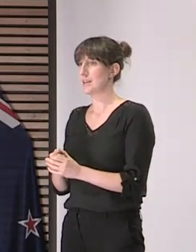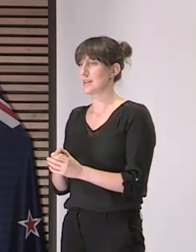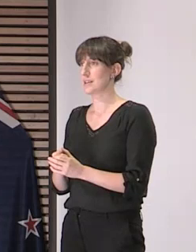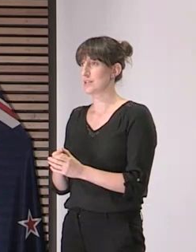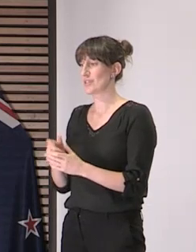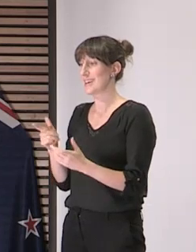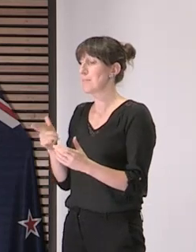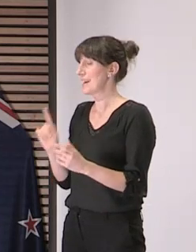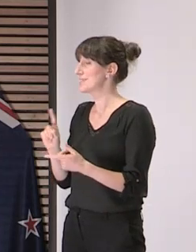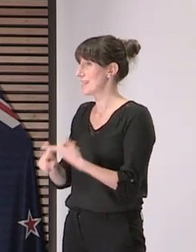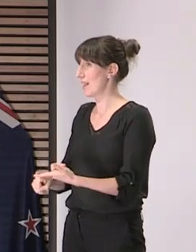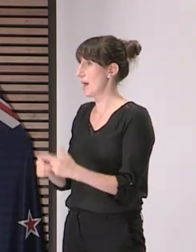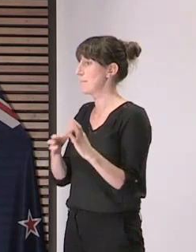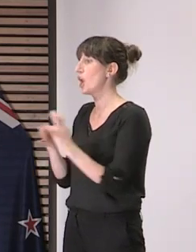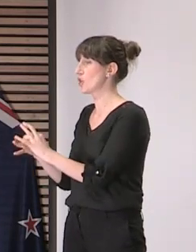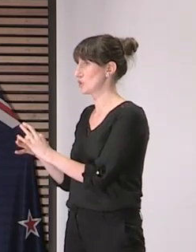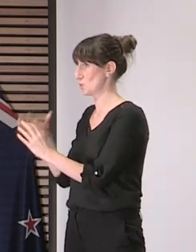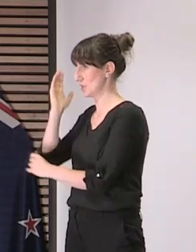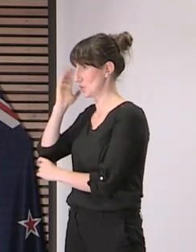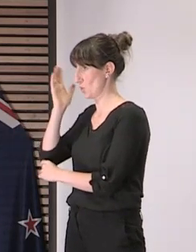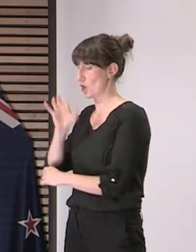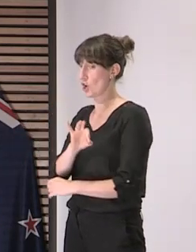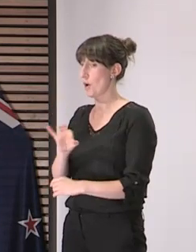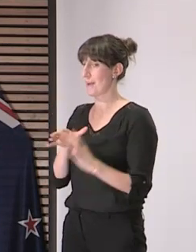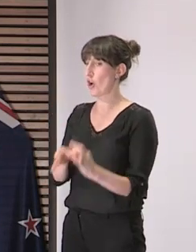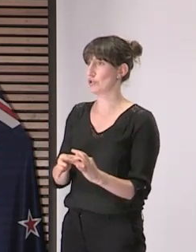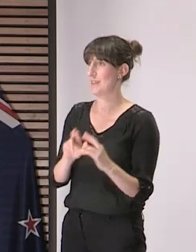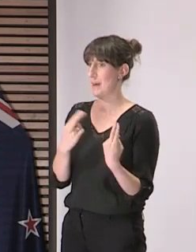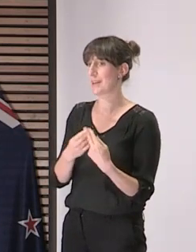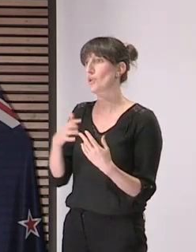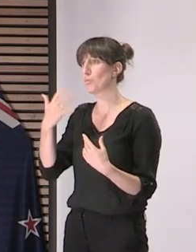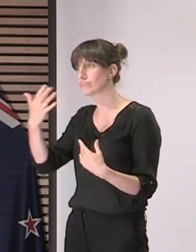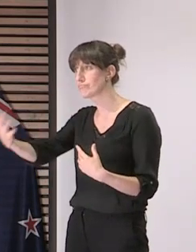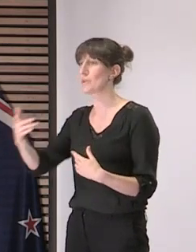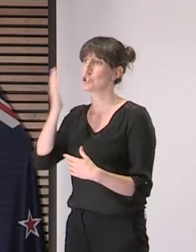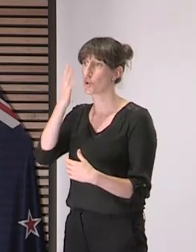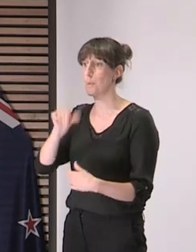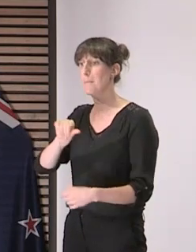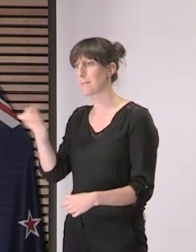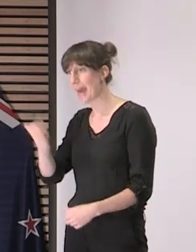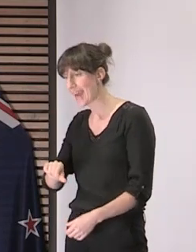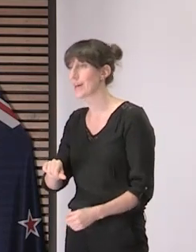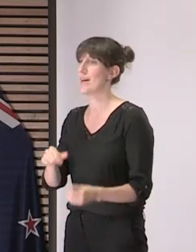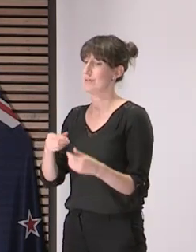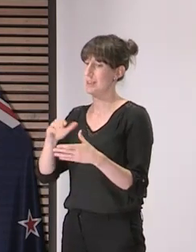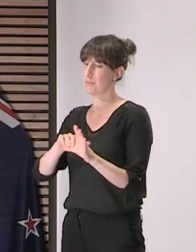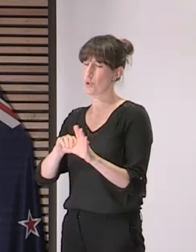overall stock of devices out there in the school system is no bad thing. The device will belong to the school, not to